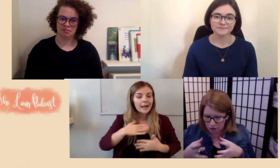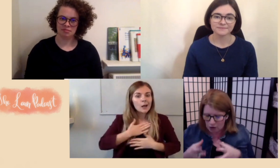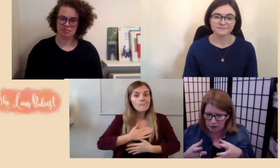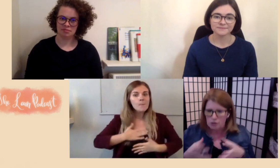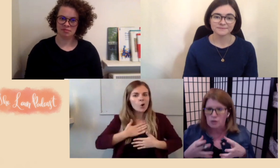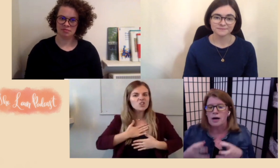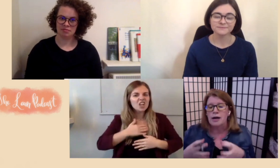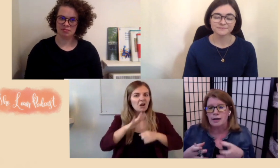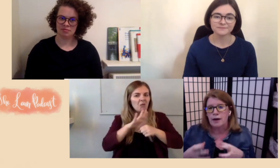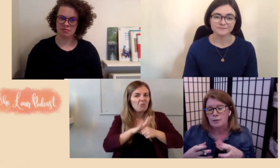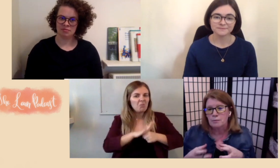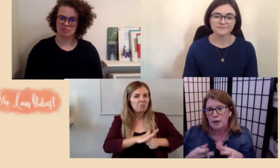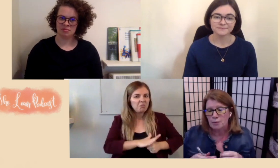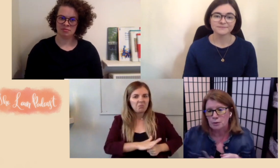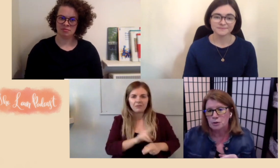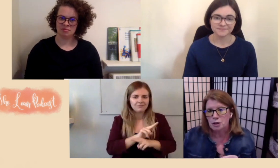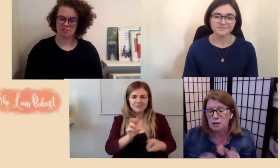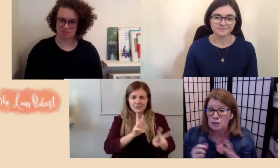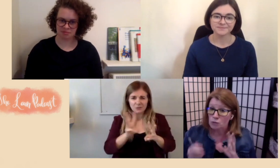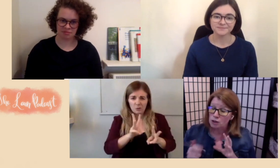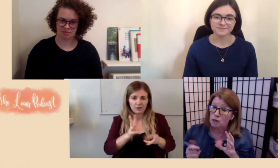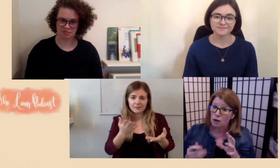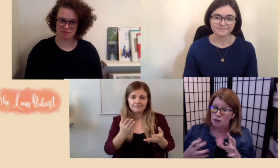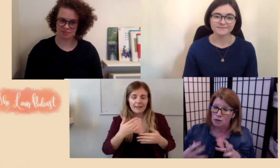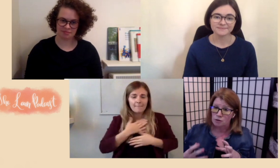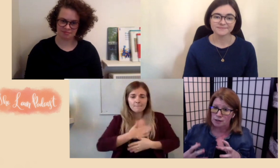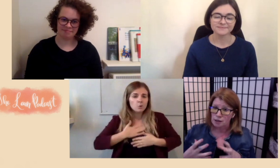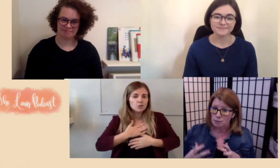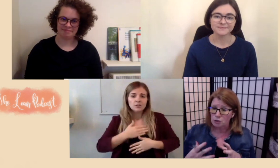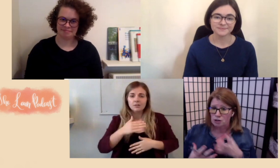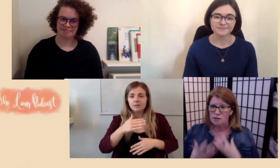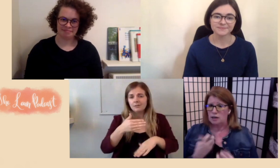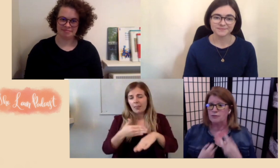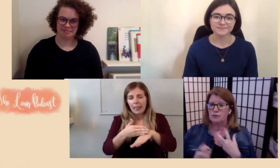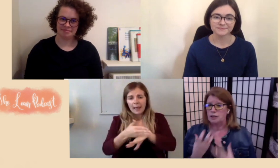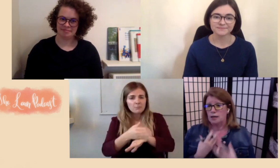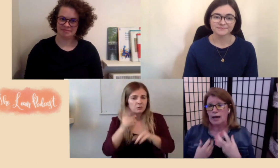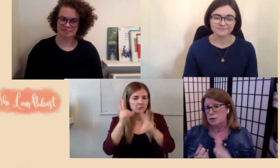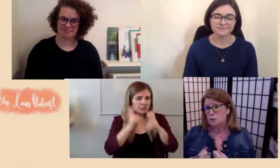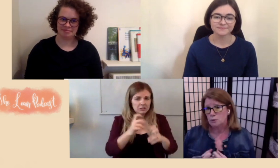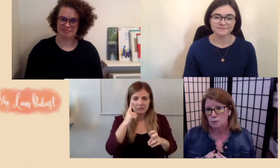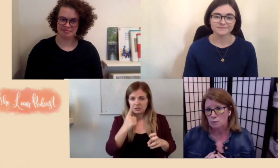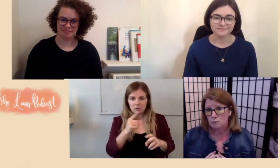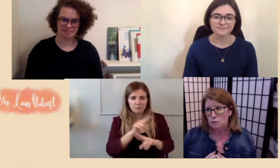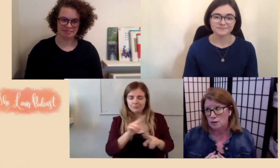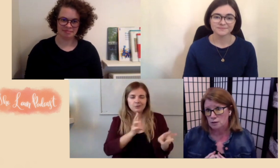is that repression, of saying, "I feel these things, but I'm not supposed to feel these things,